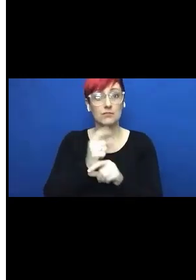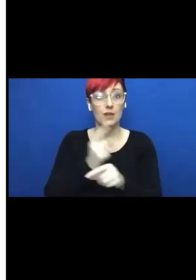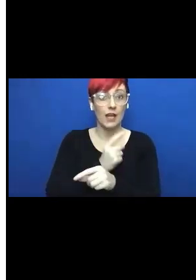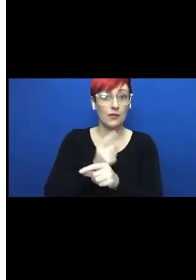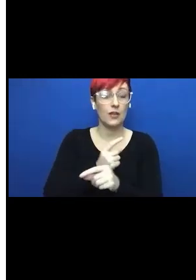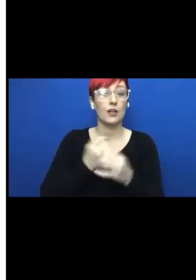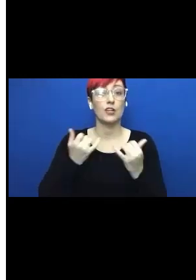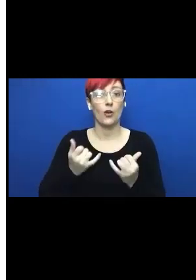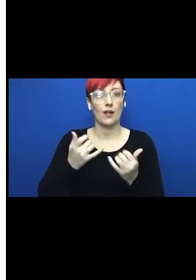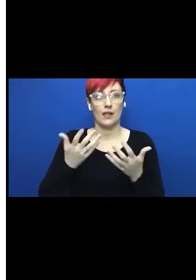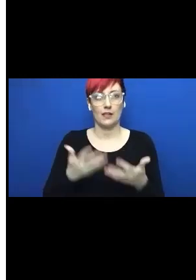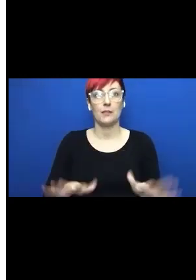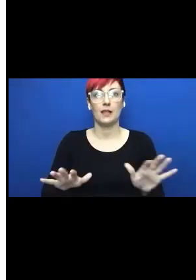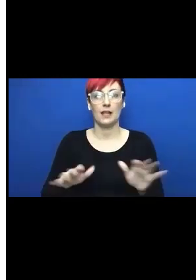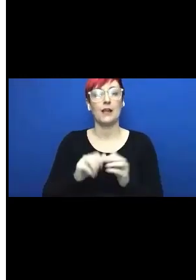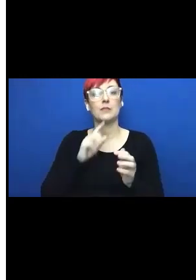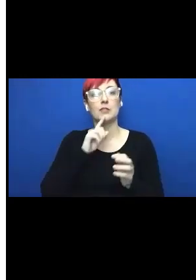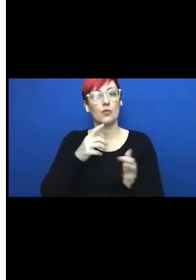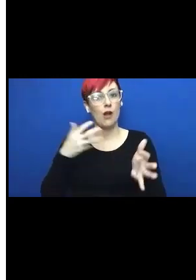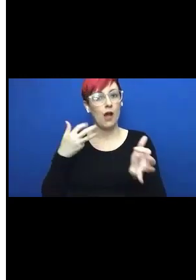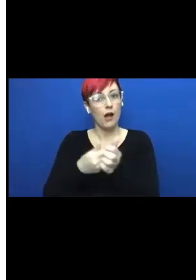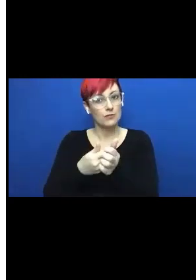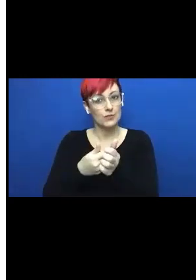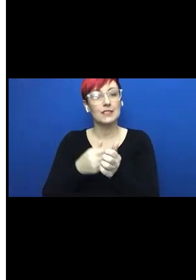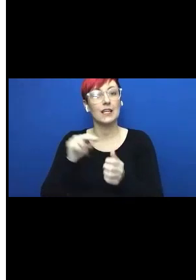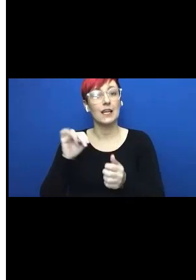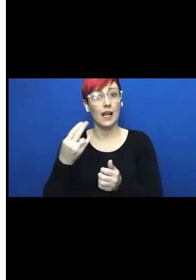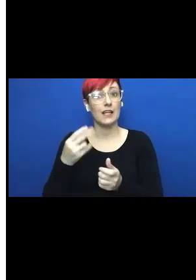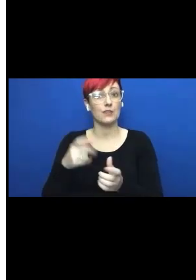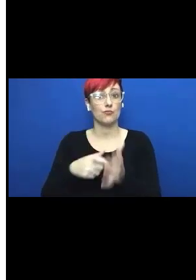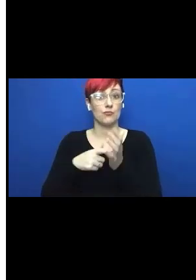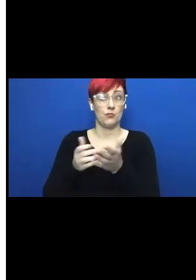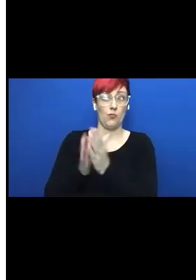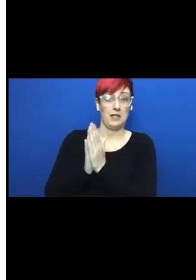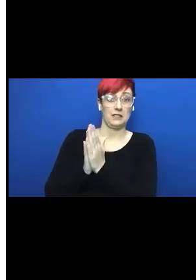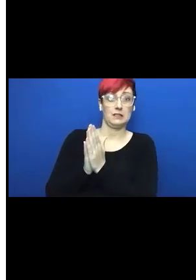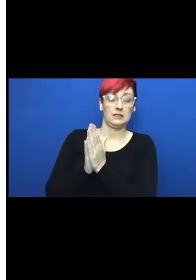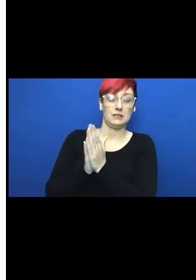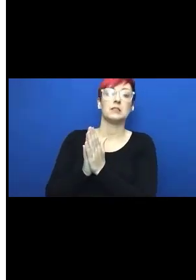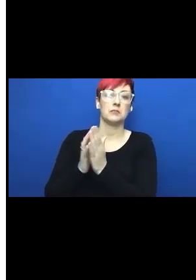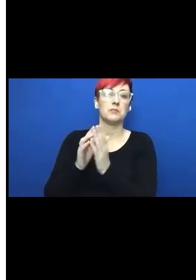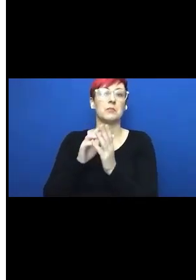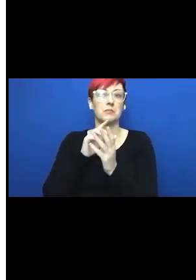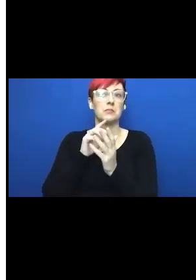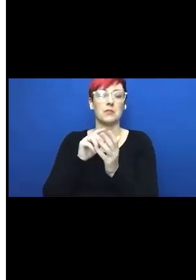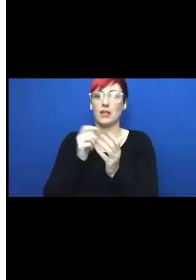and that the updates that the NIH is requesting we can request that at any time,